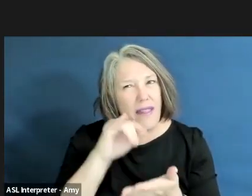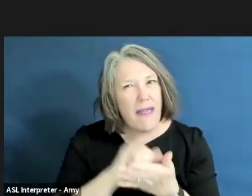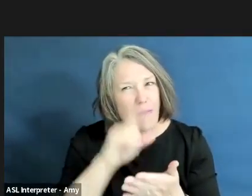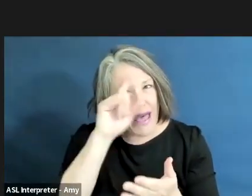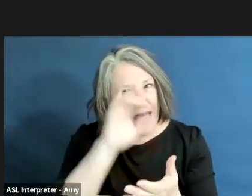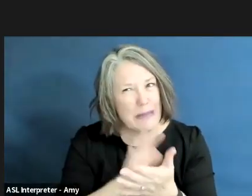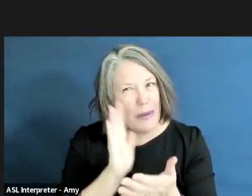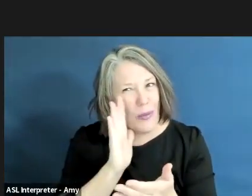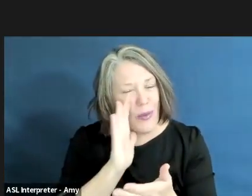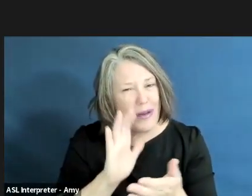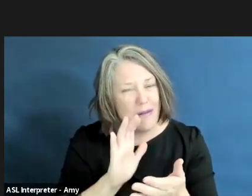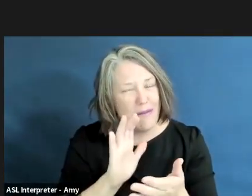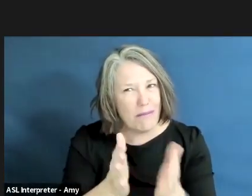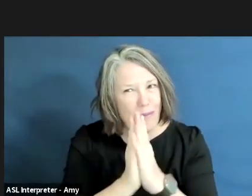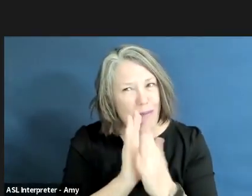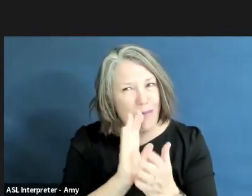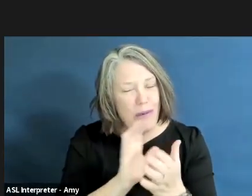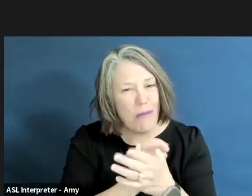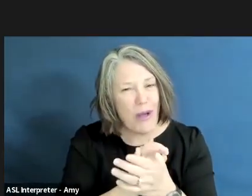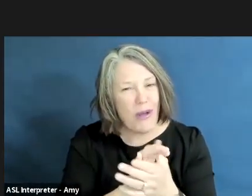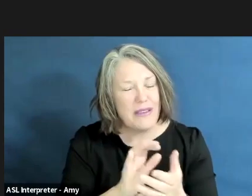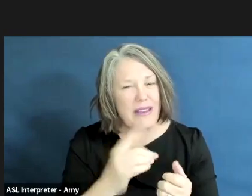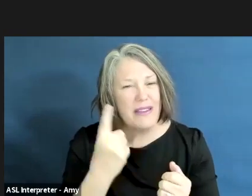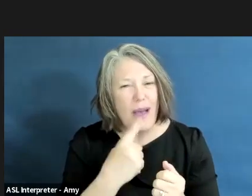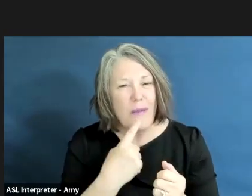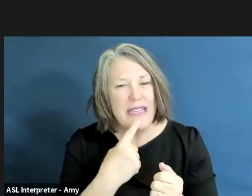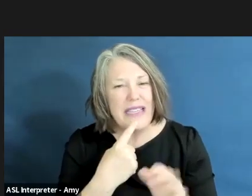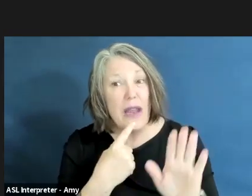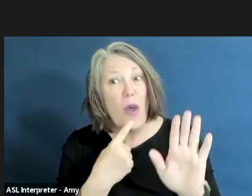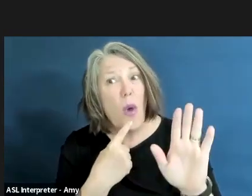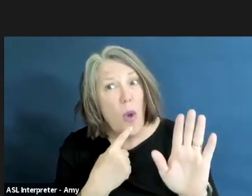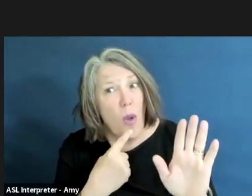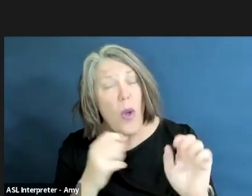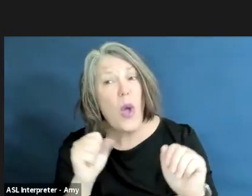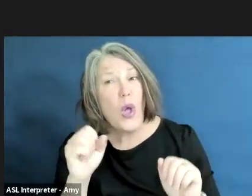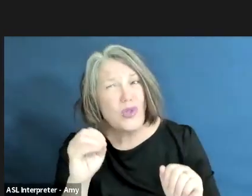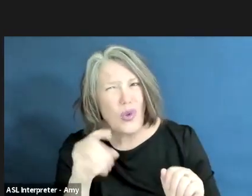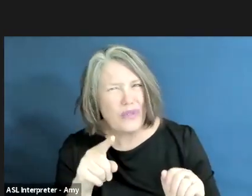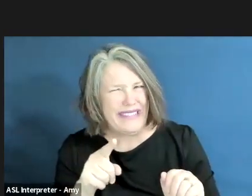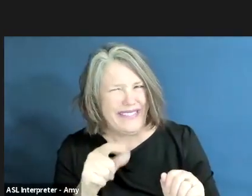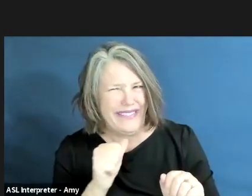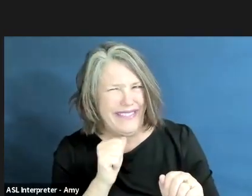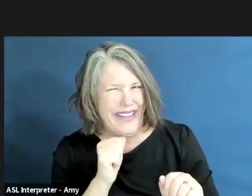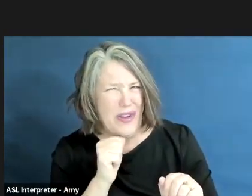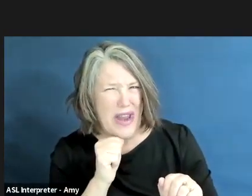somebody he knew said to him, so you're not going to have children, right?